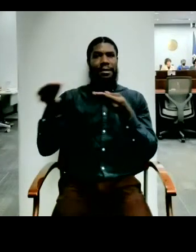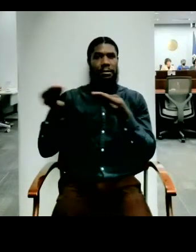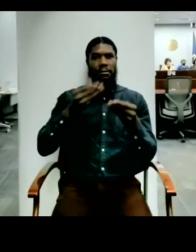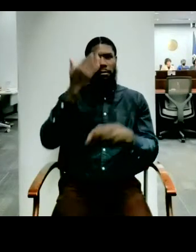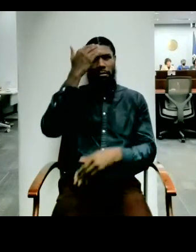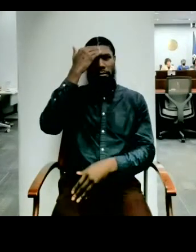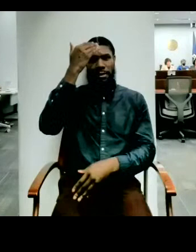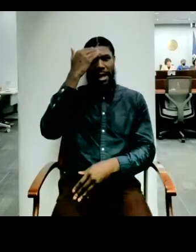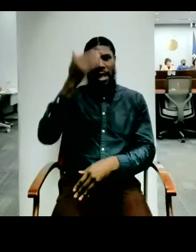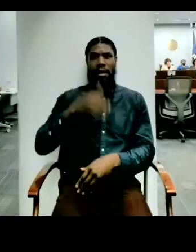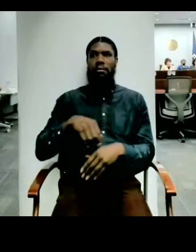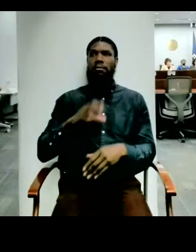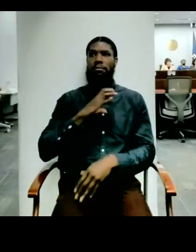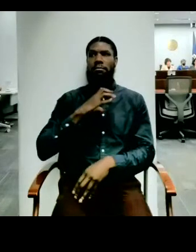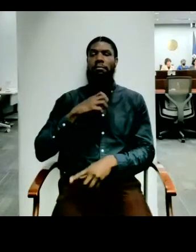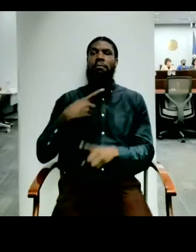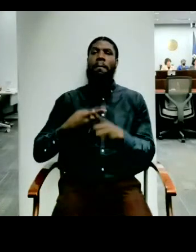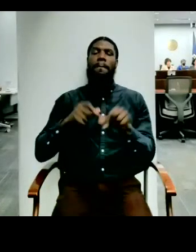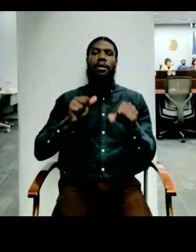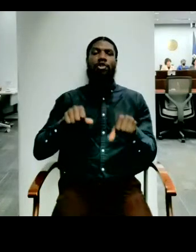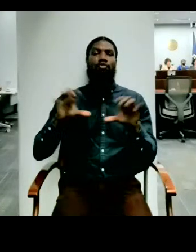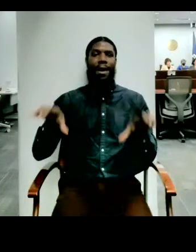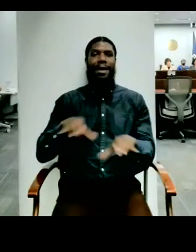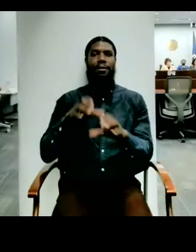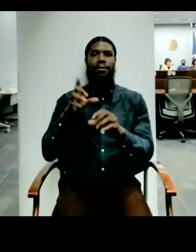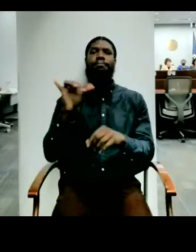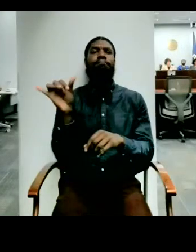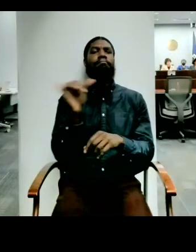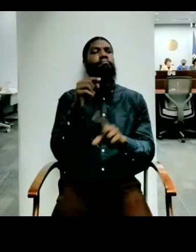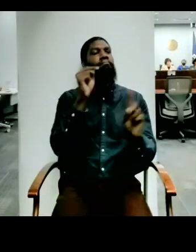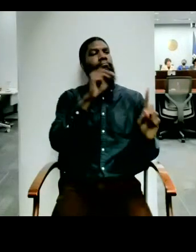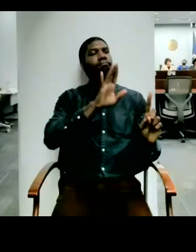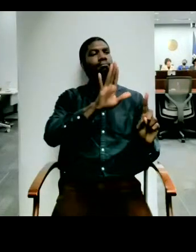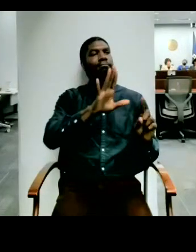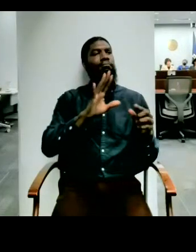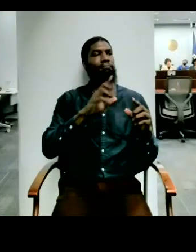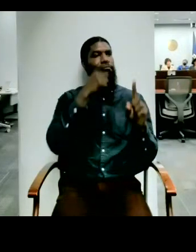I think Commissioner Lucas' point potentially causes other groups